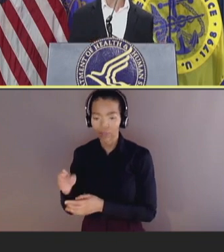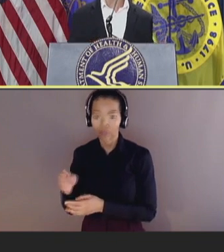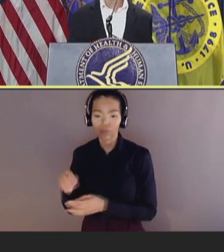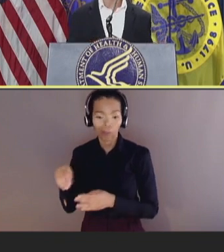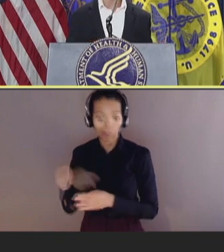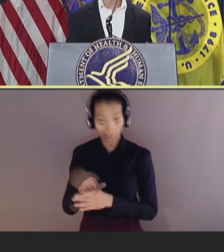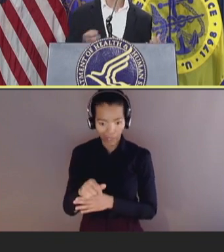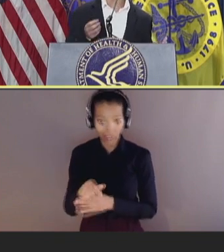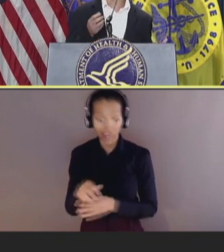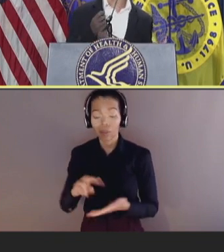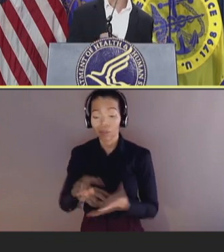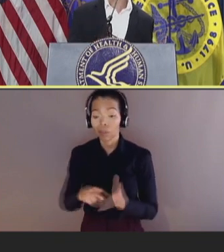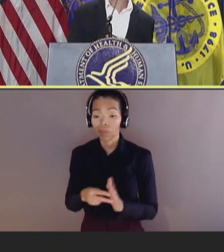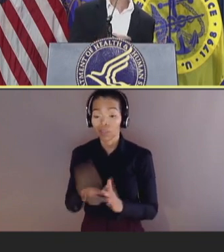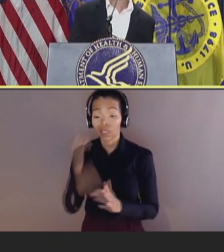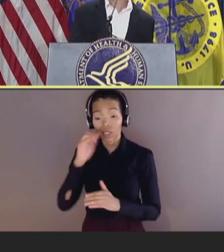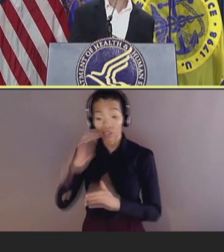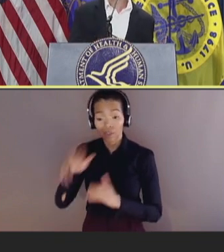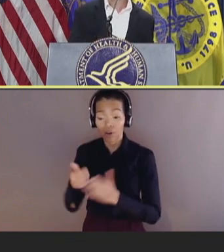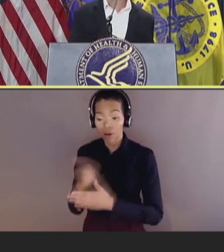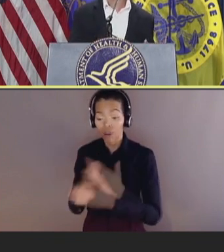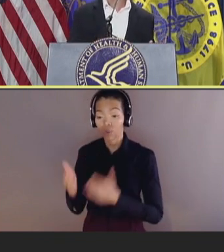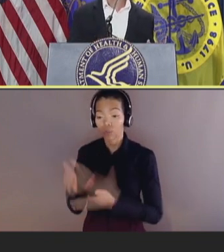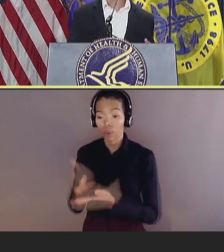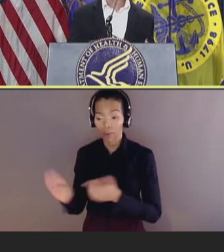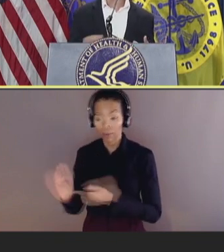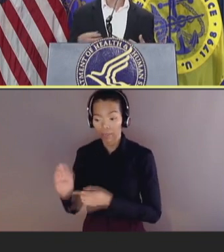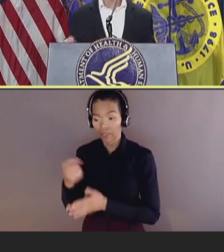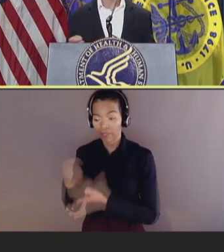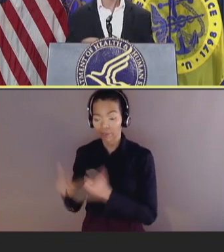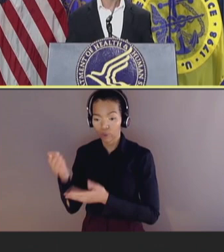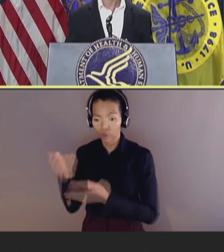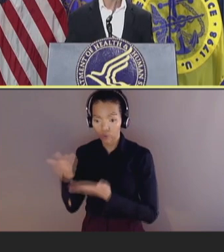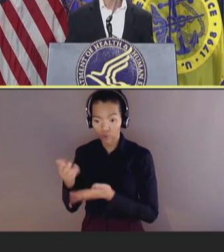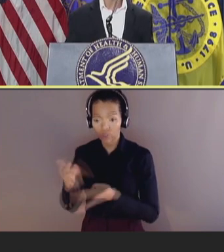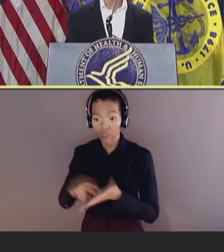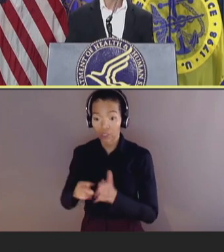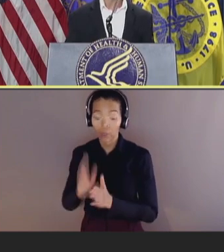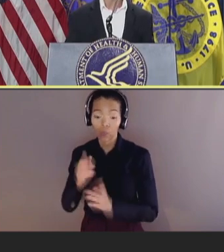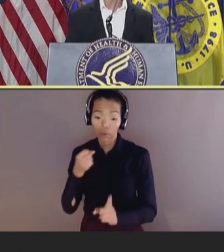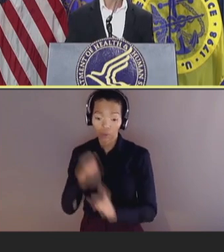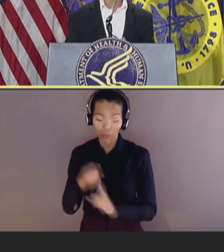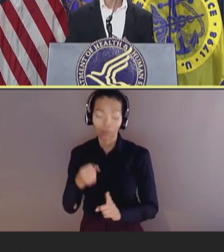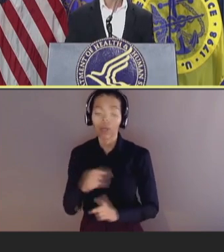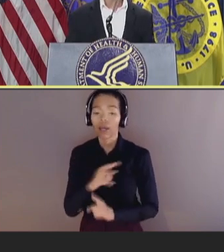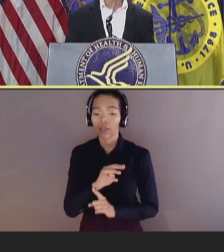under Medicare Part B fee-for-service would also have impacts on Medicaid. So,